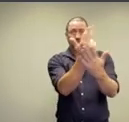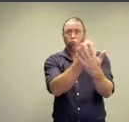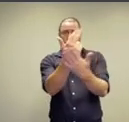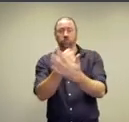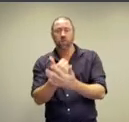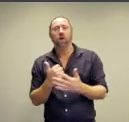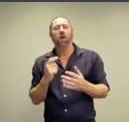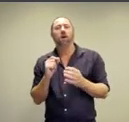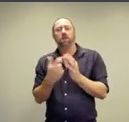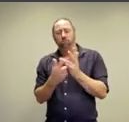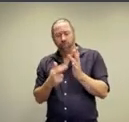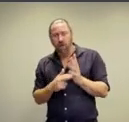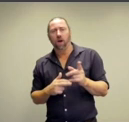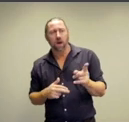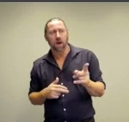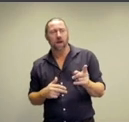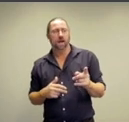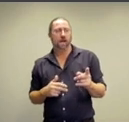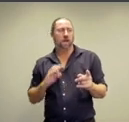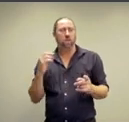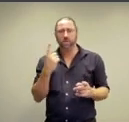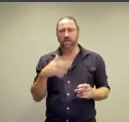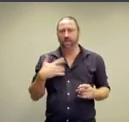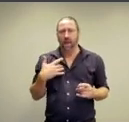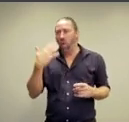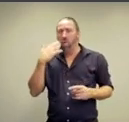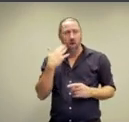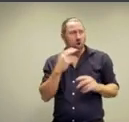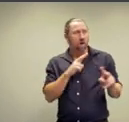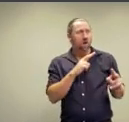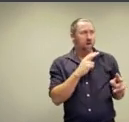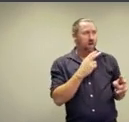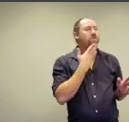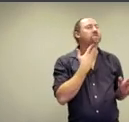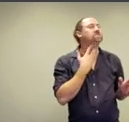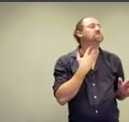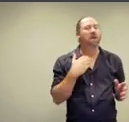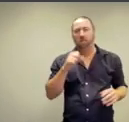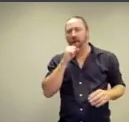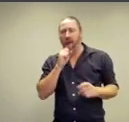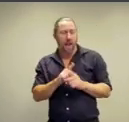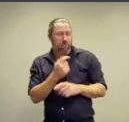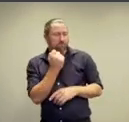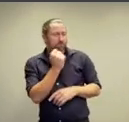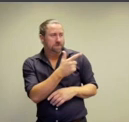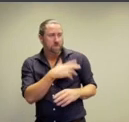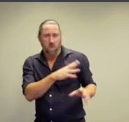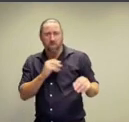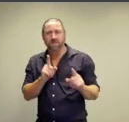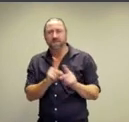Brando himself had an appeal that functioned at least as powerfully with men as it did with women.